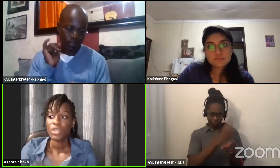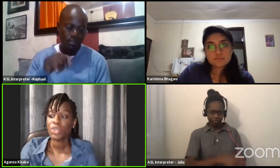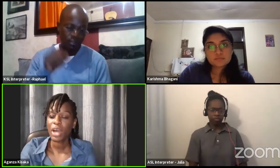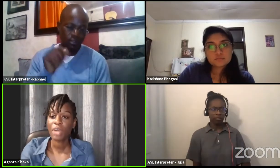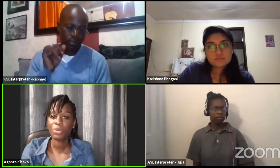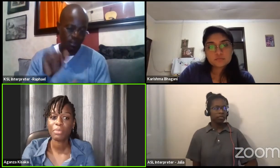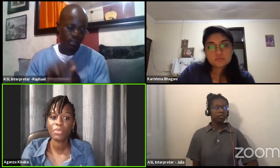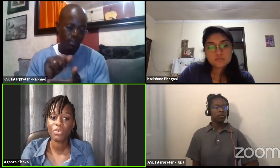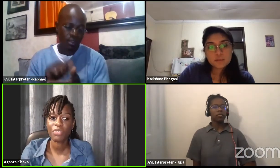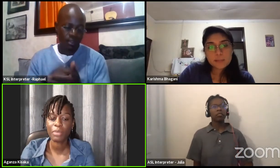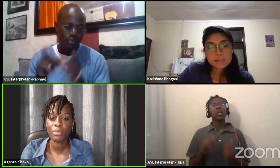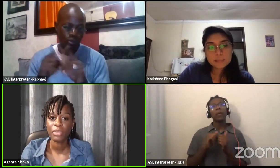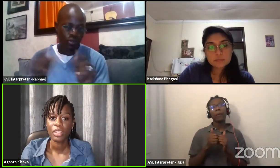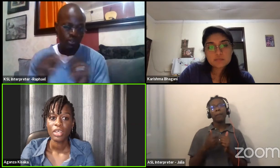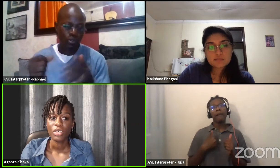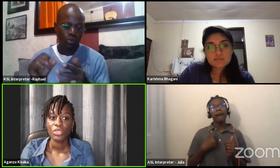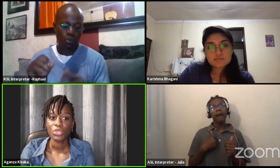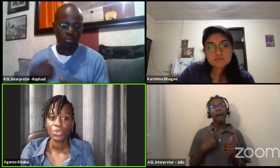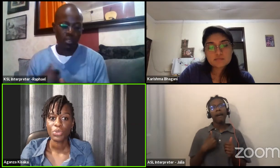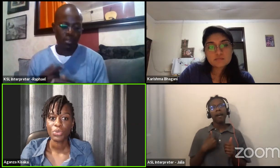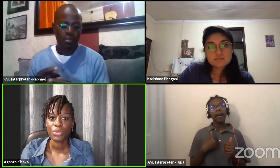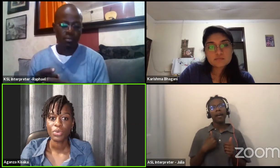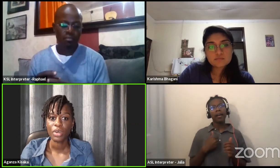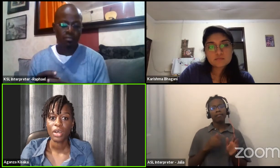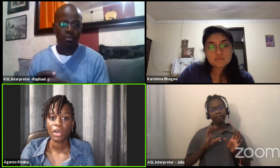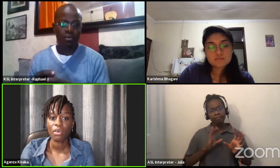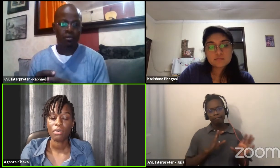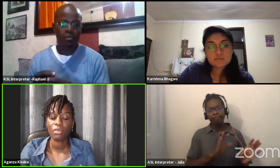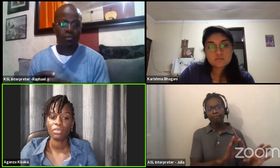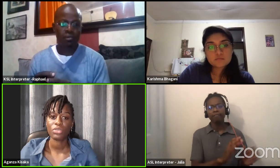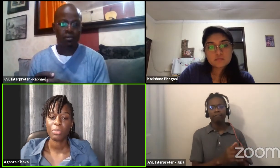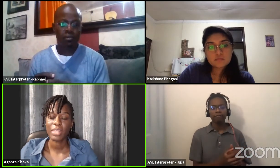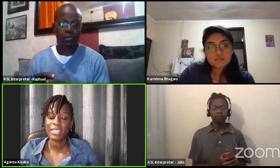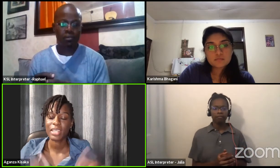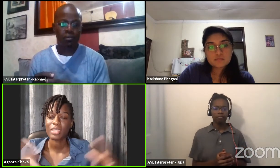So how do I move them to a place that is more objective,